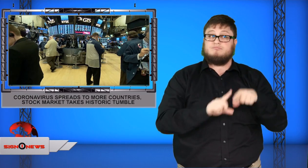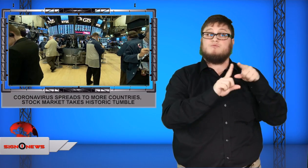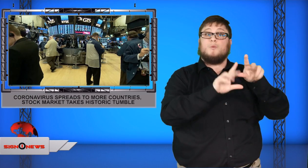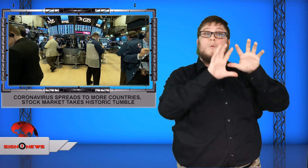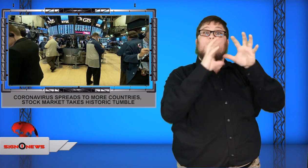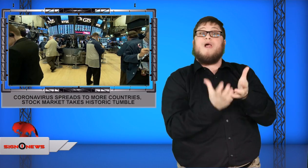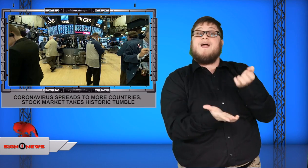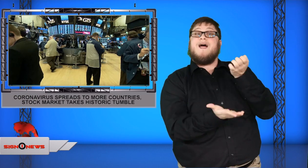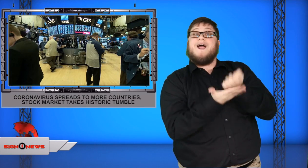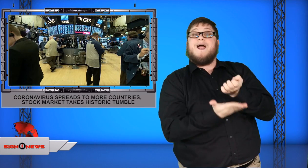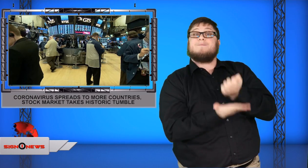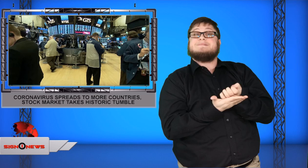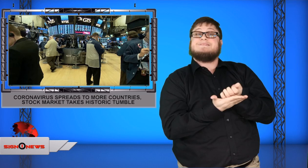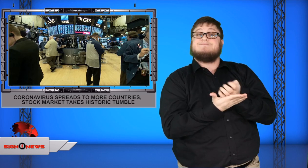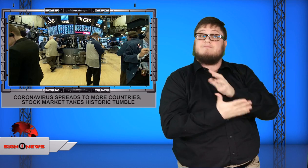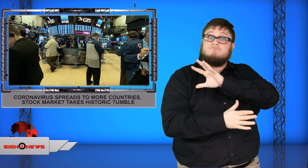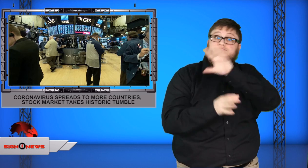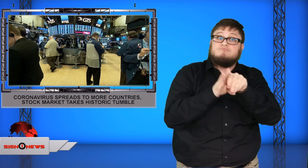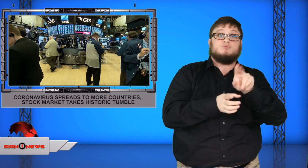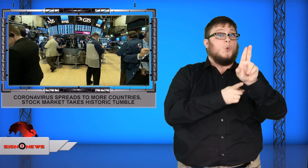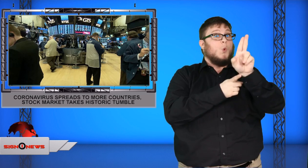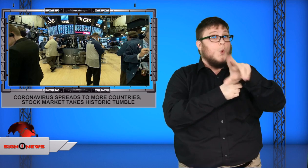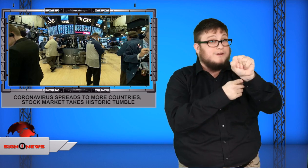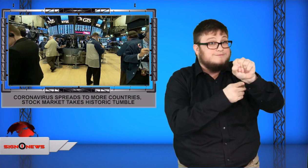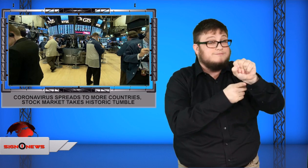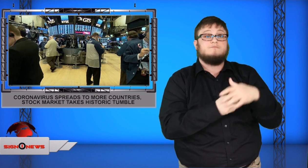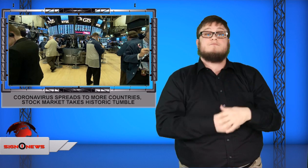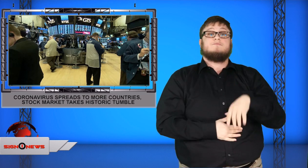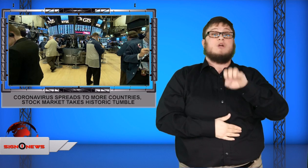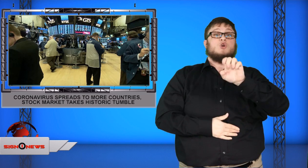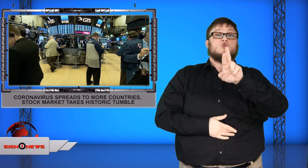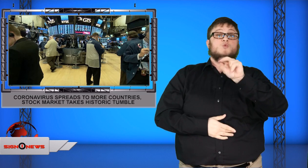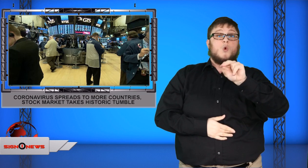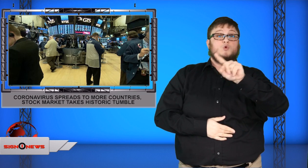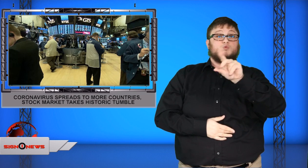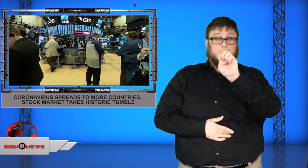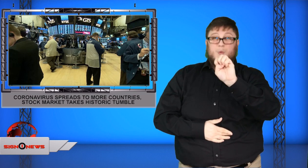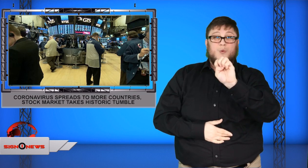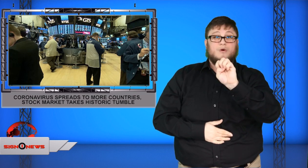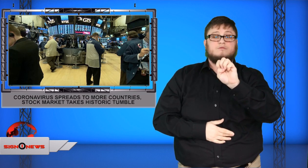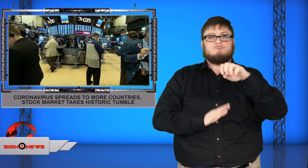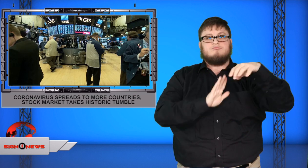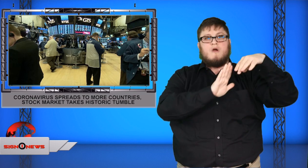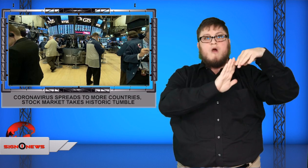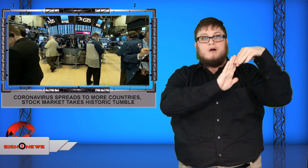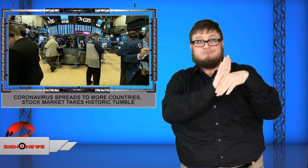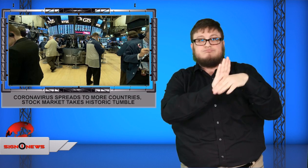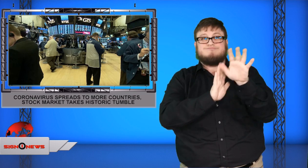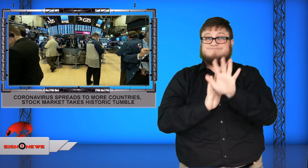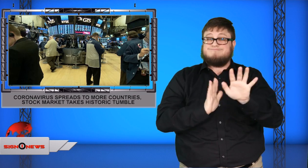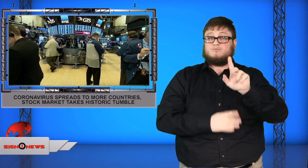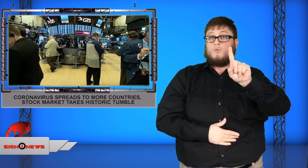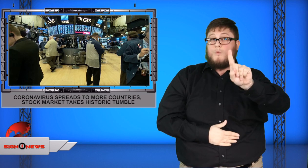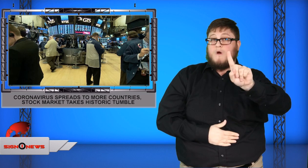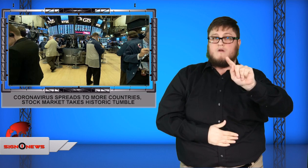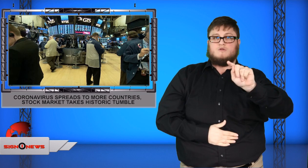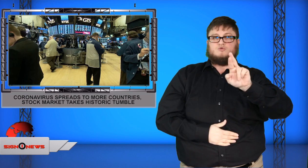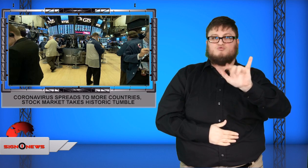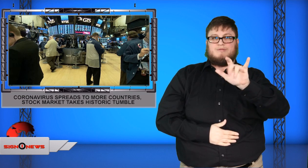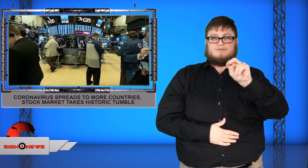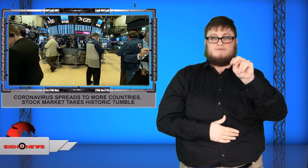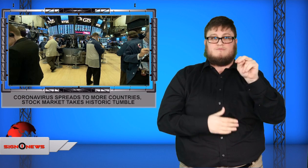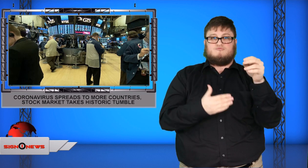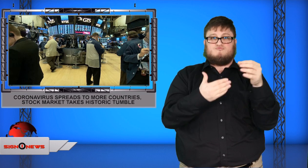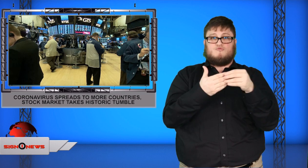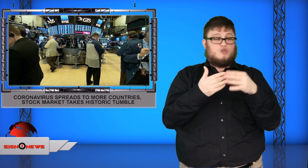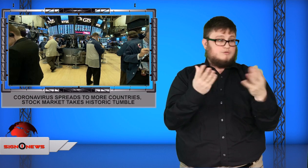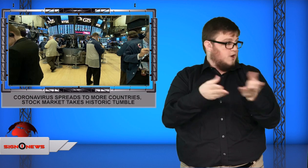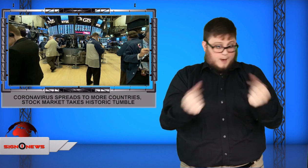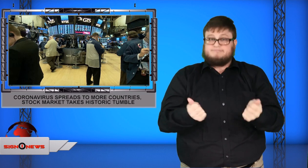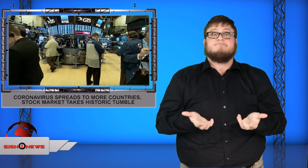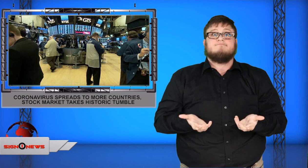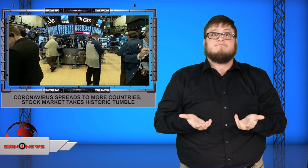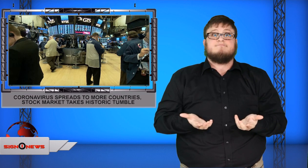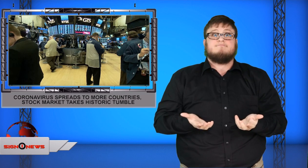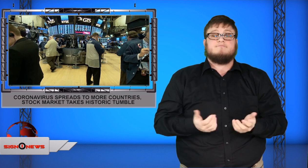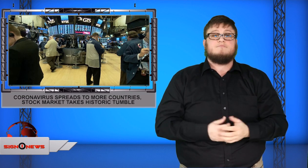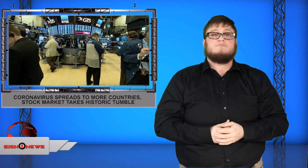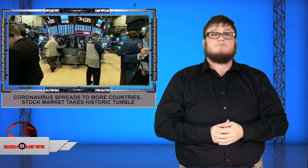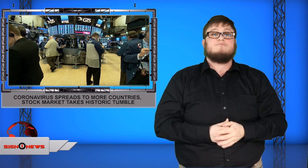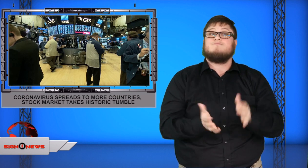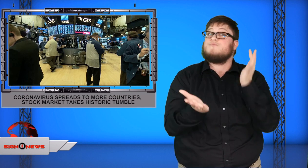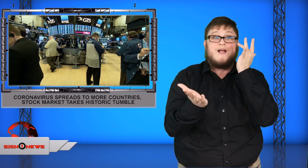be wiped off the world economy with recessions in the US and the euro zone.